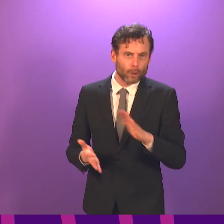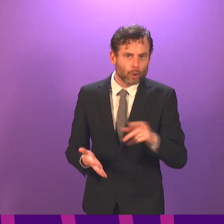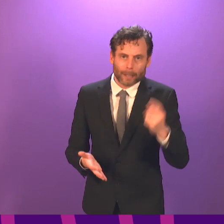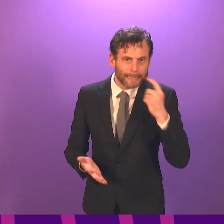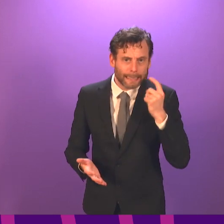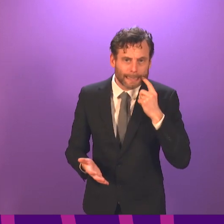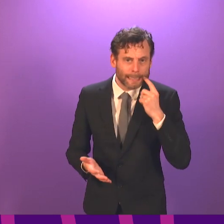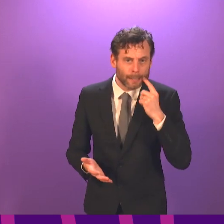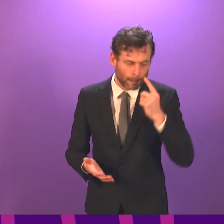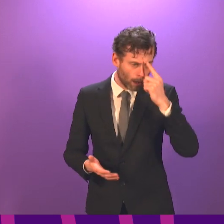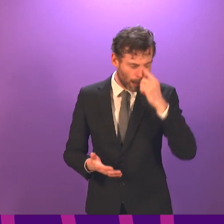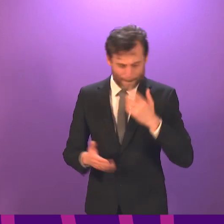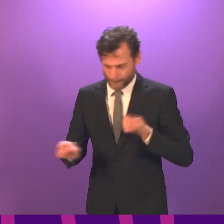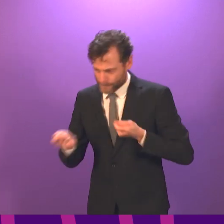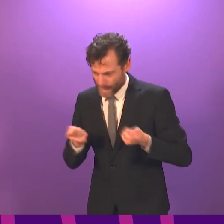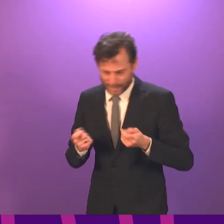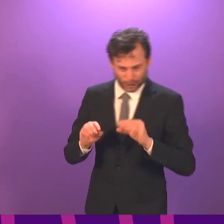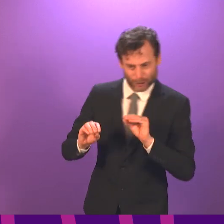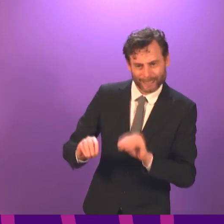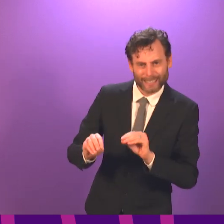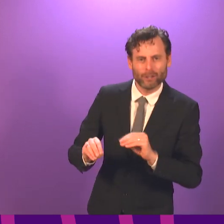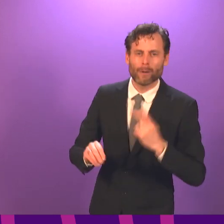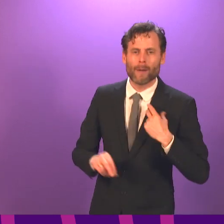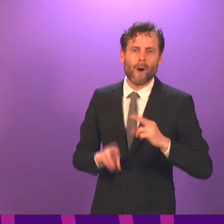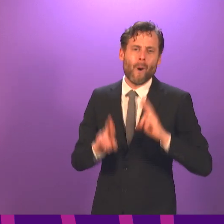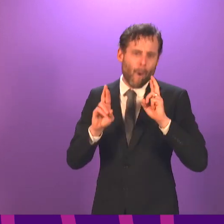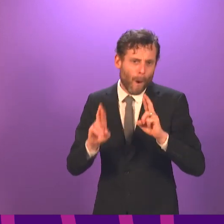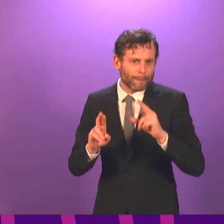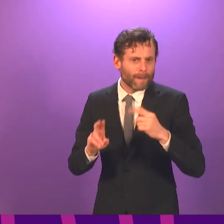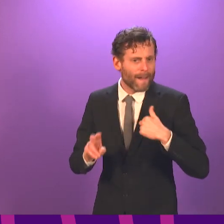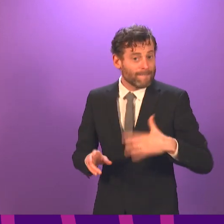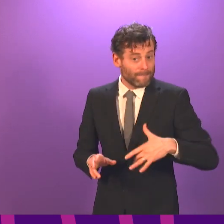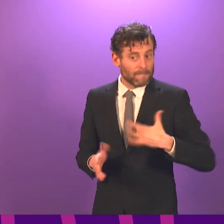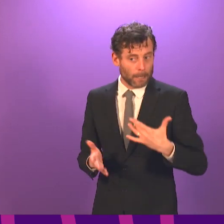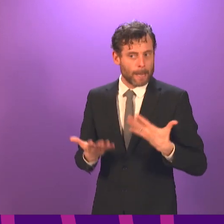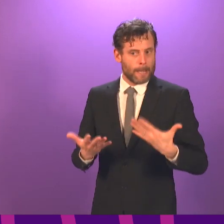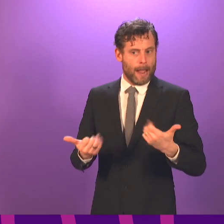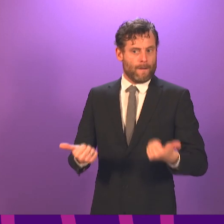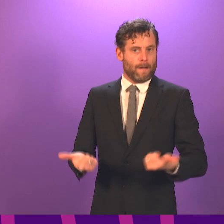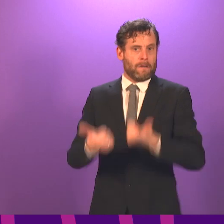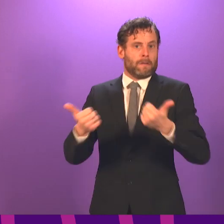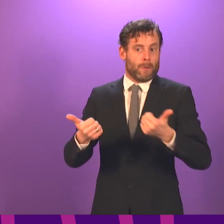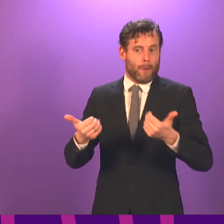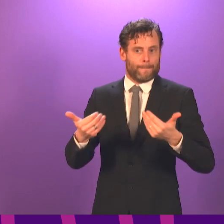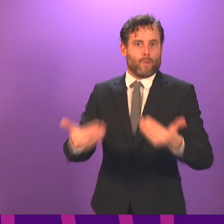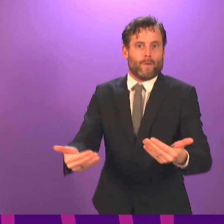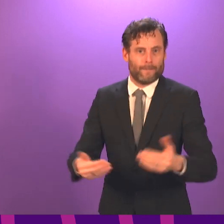disruption continues to be, but I hope and I believe that the end of it is now firmly in sight.